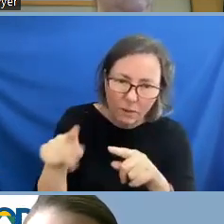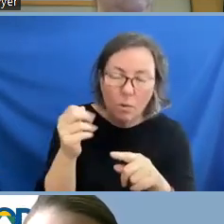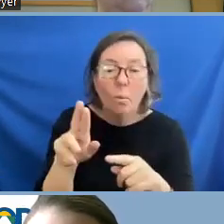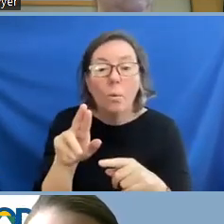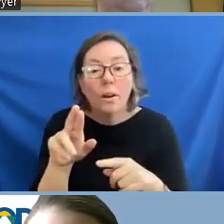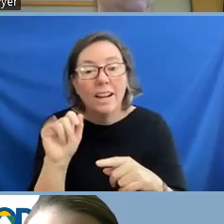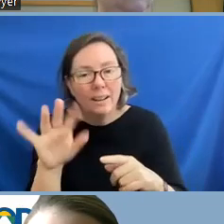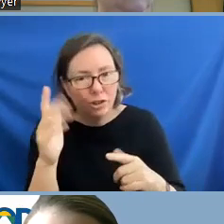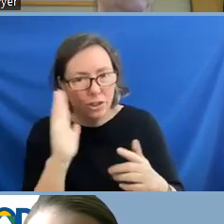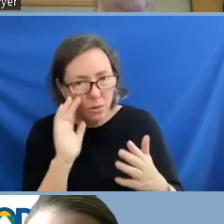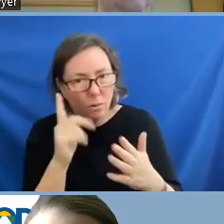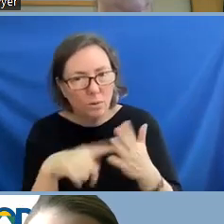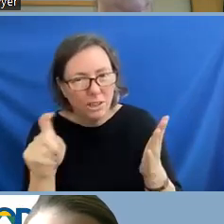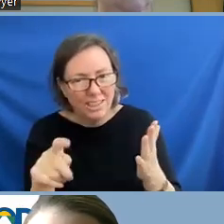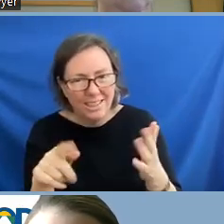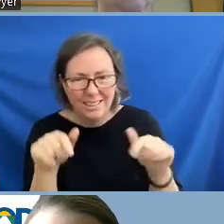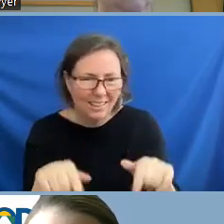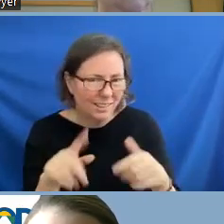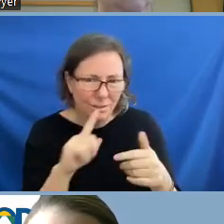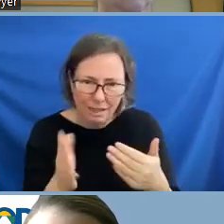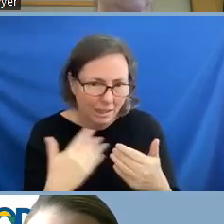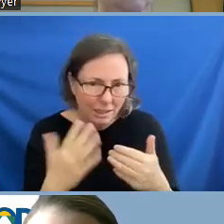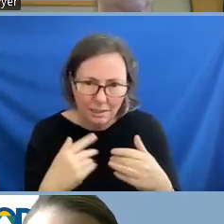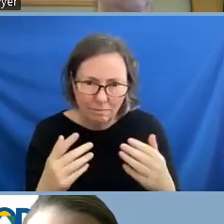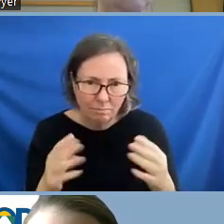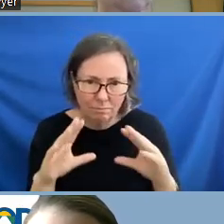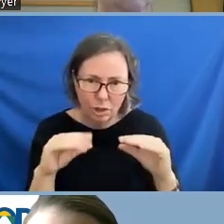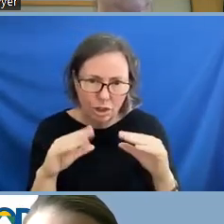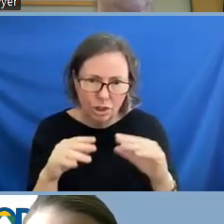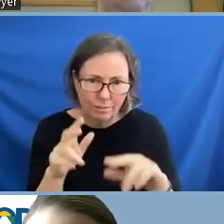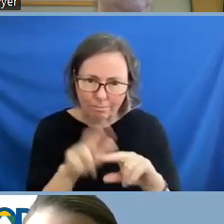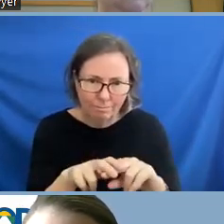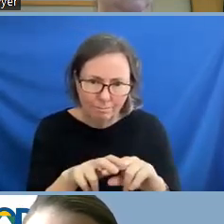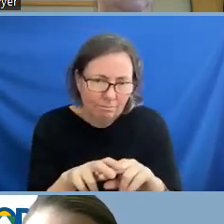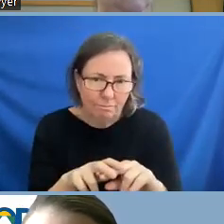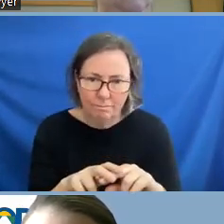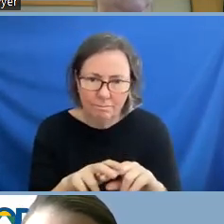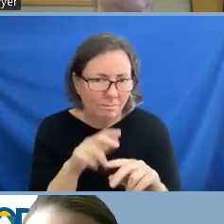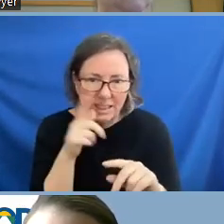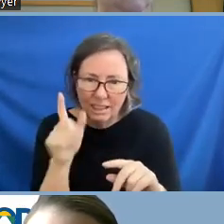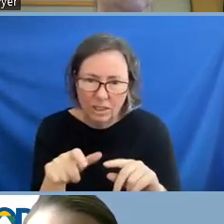this is a pretty easy request. I don't think you necessarily need